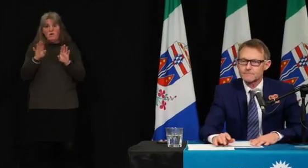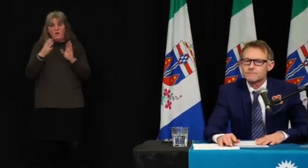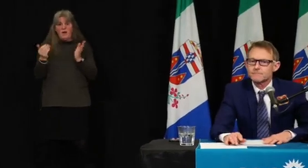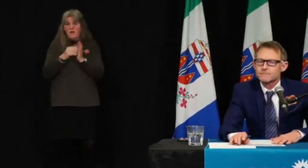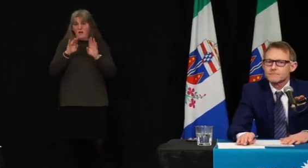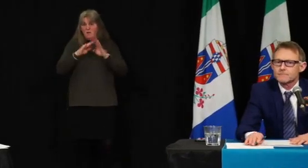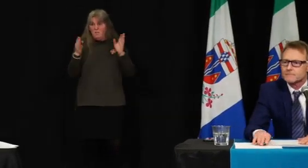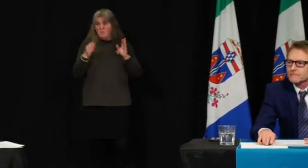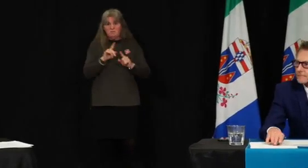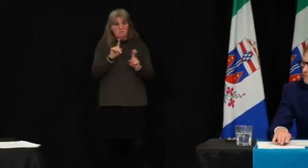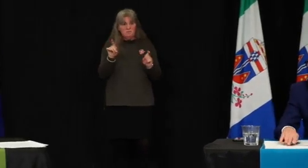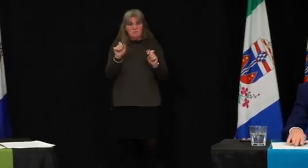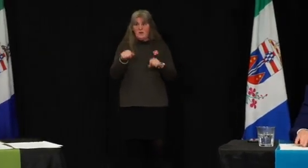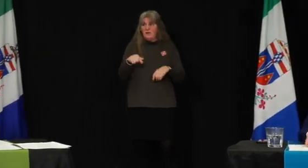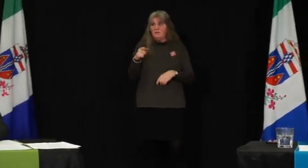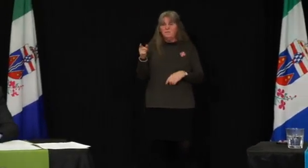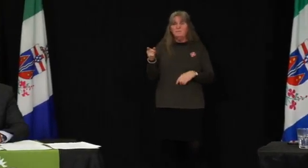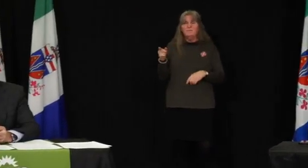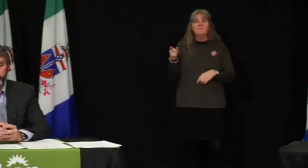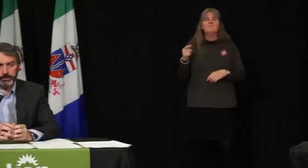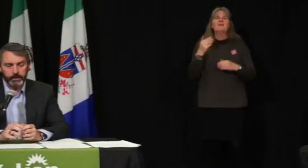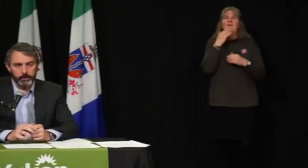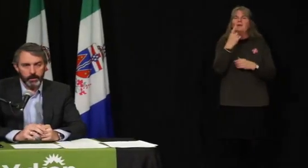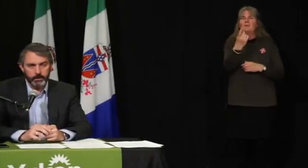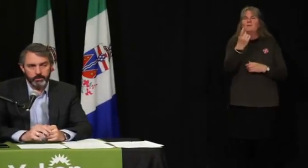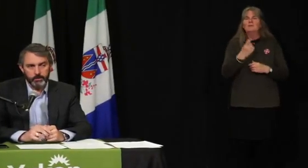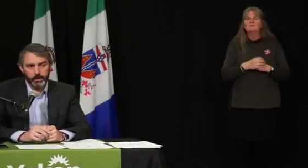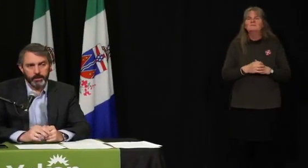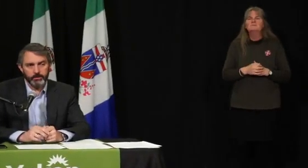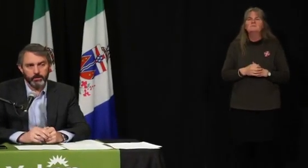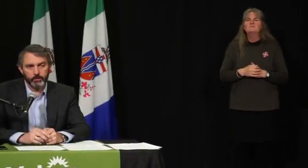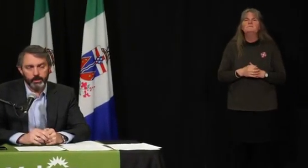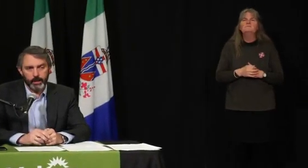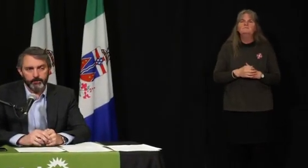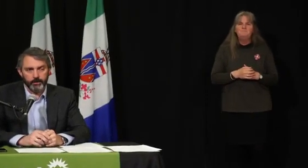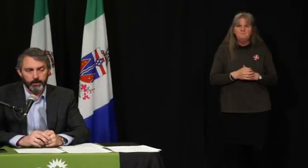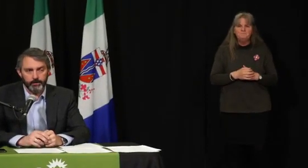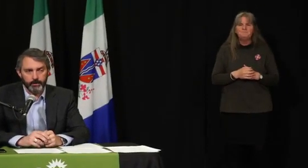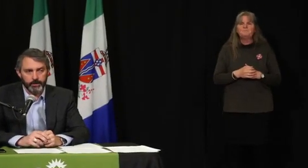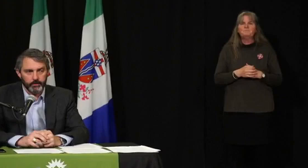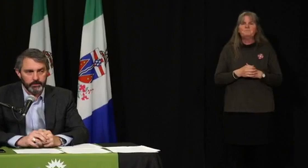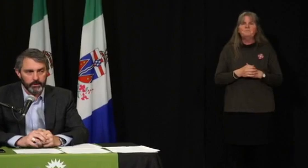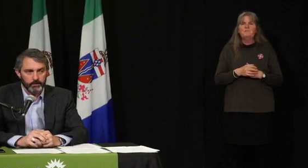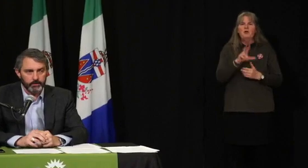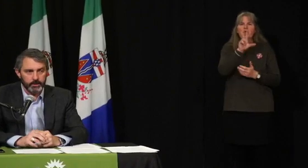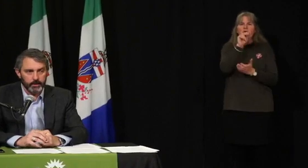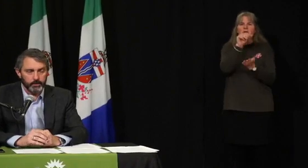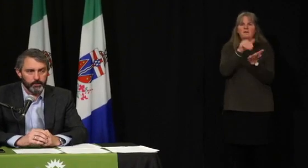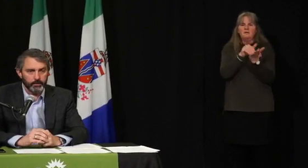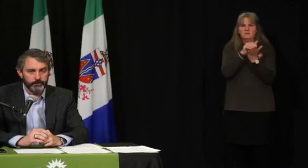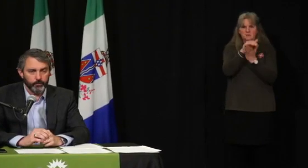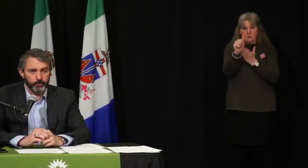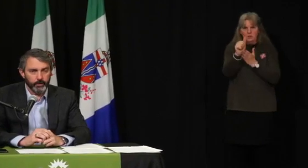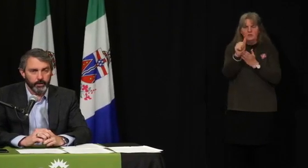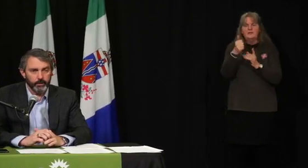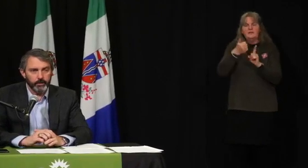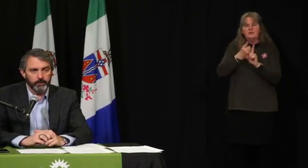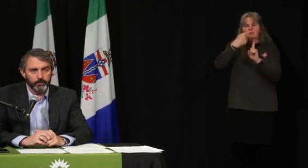be safe? Thanks for the question. As you know, we have $30,000 per